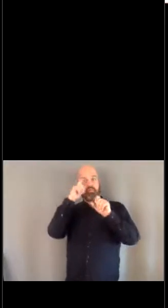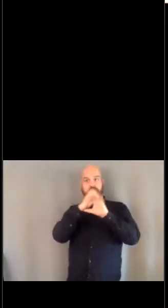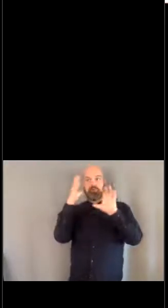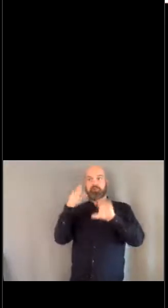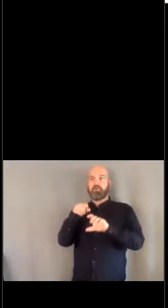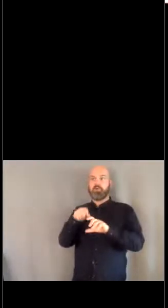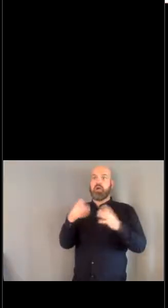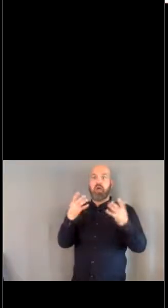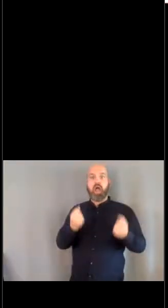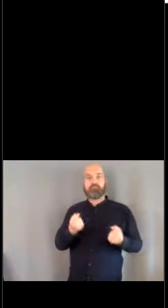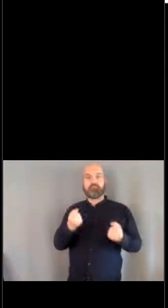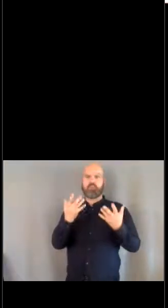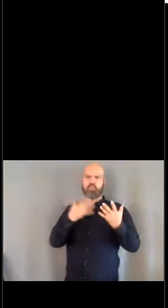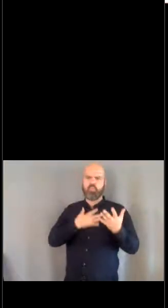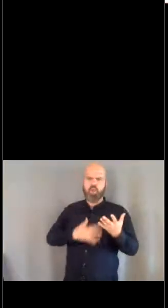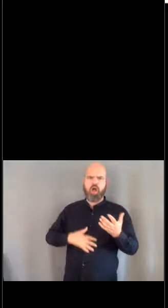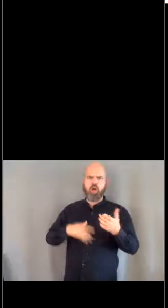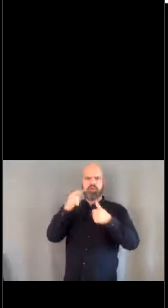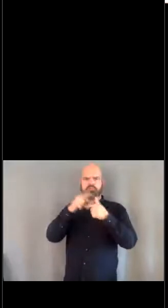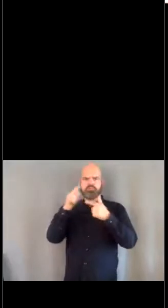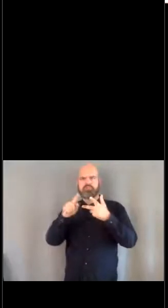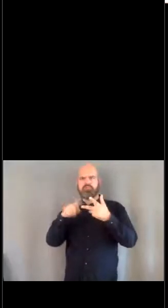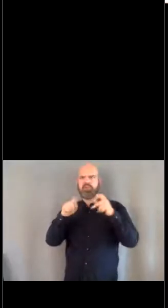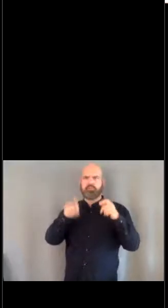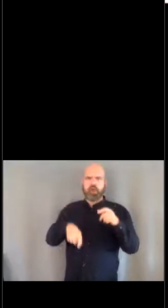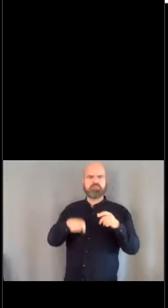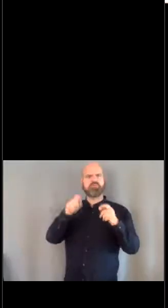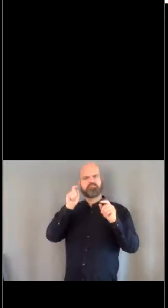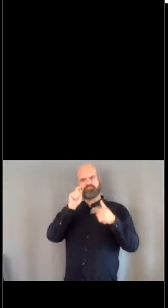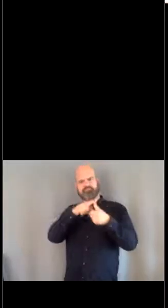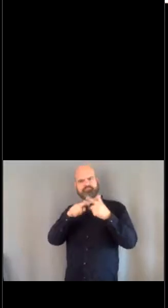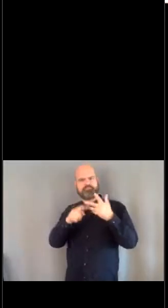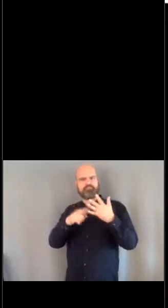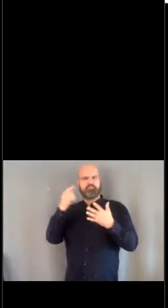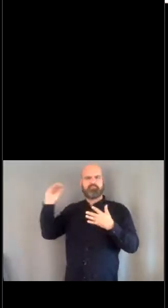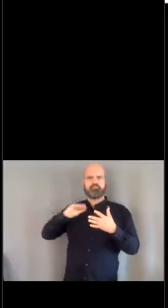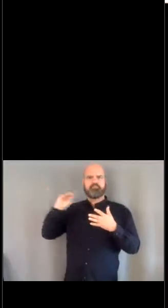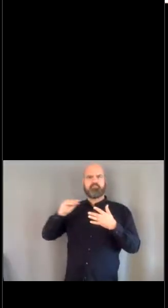to fully participate in society can be large as I'll show you soon,